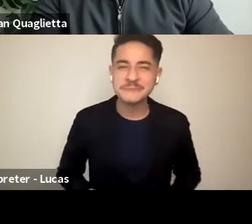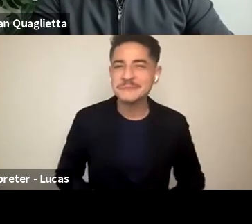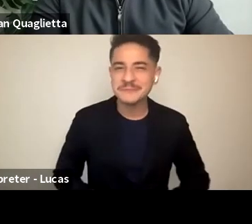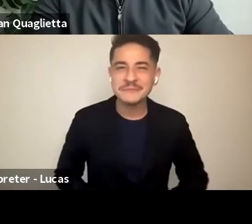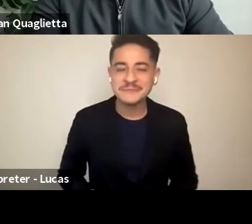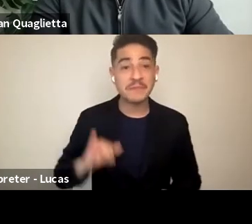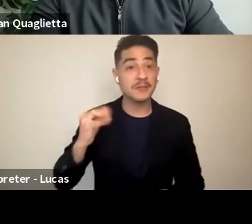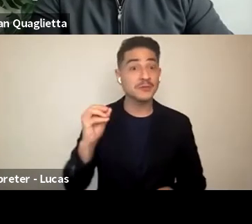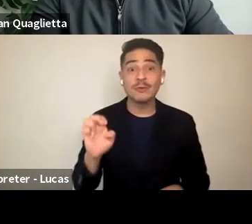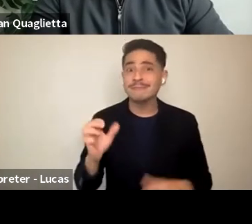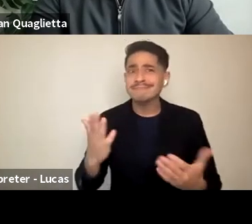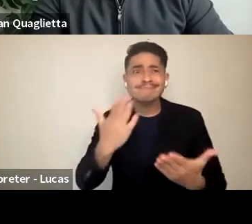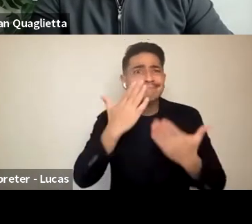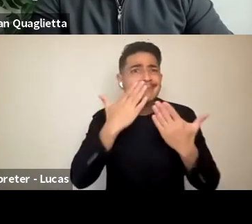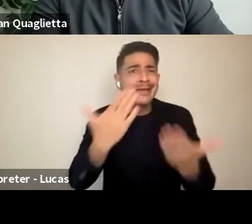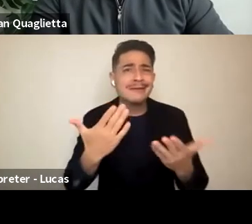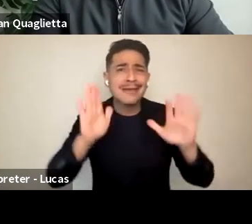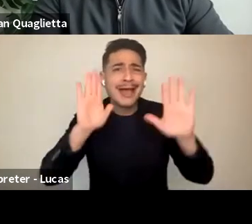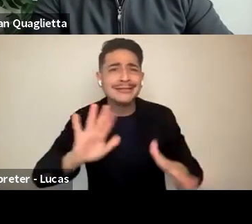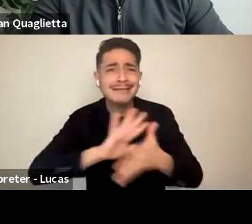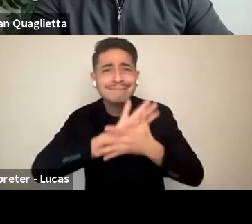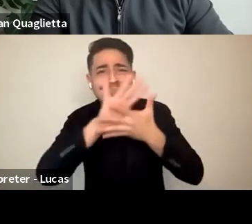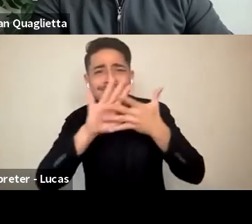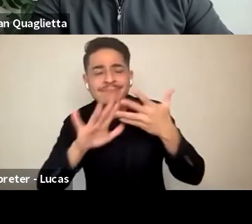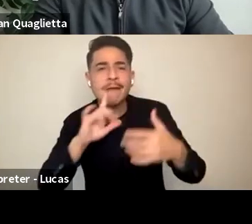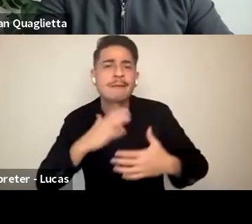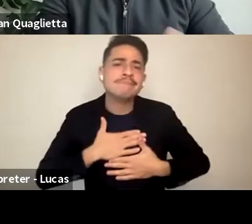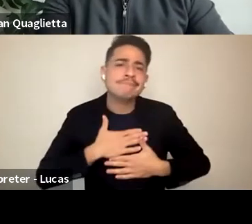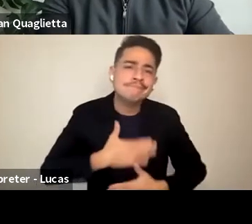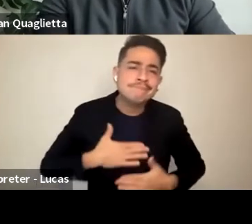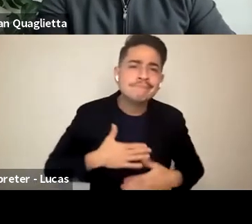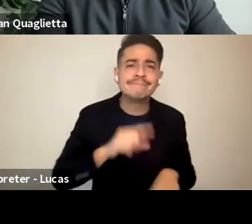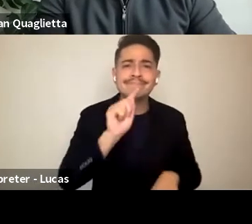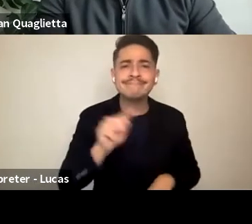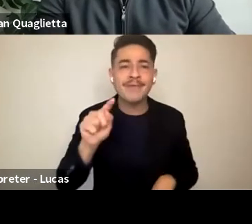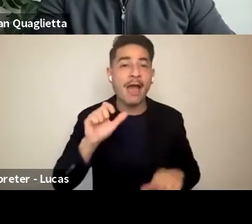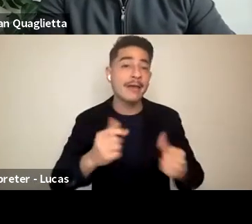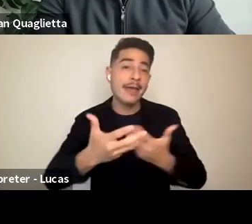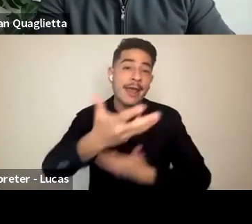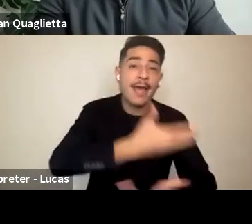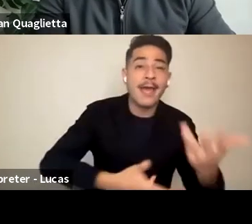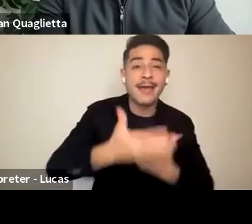Well, I really enjoyed this panel with all of you. I could hang out with you all day. Hopefully, we will soon.